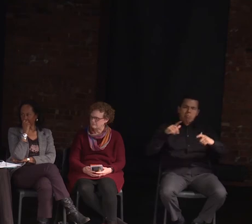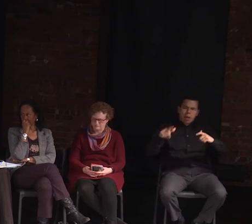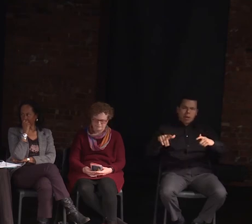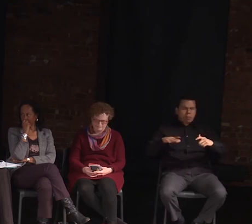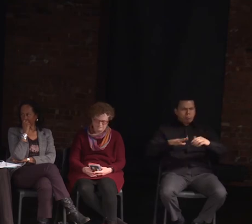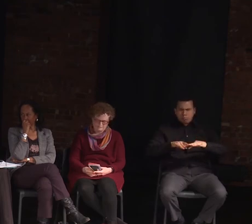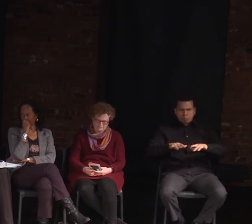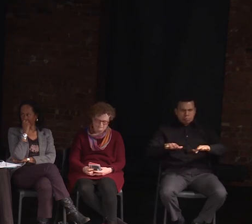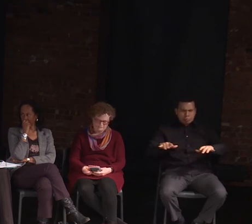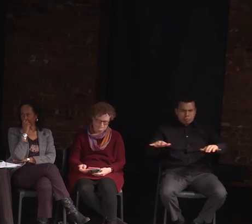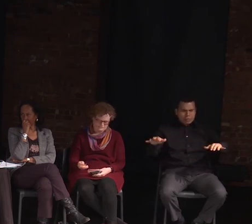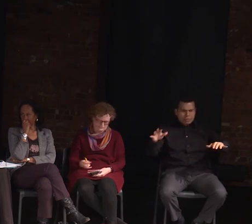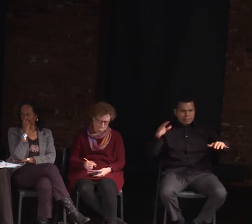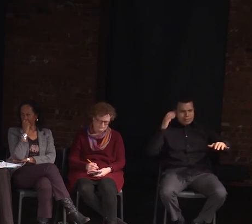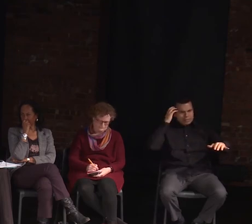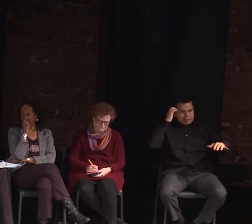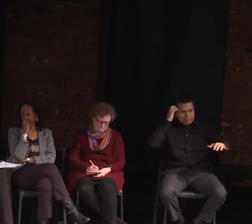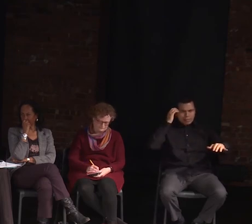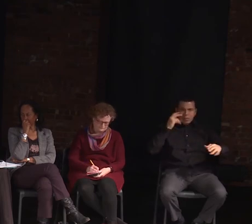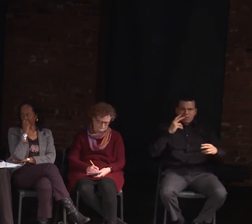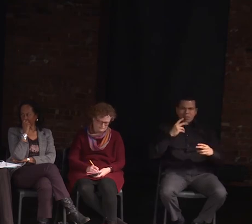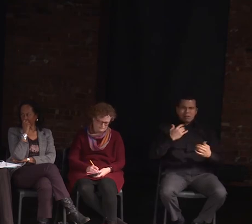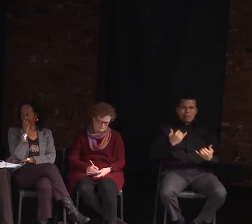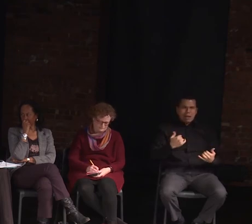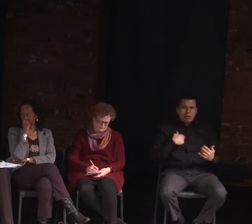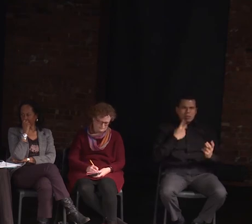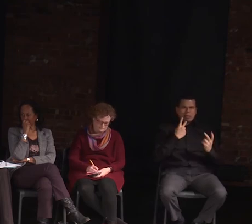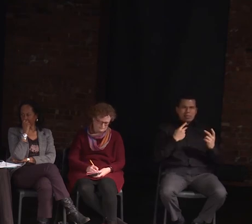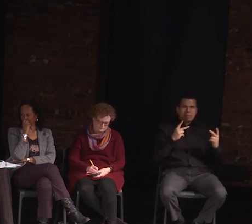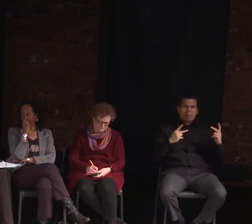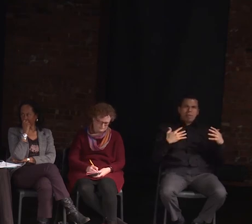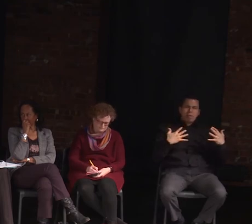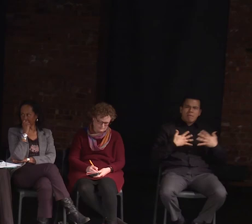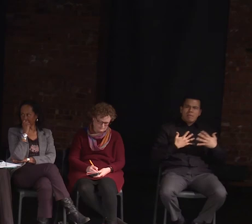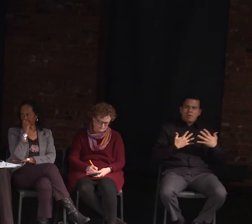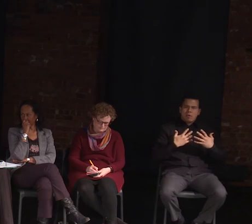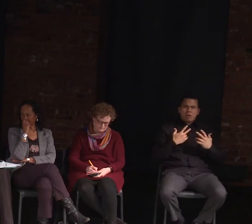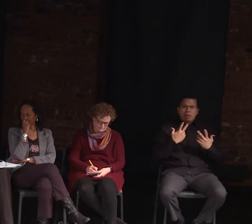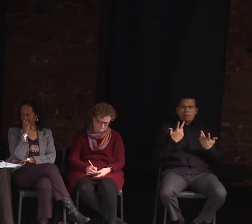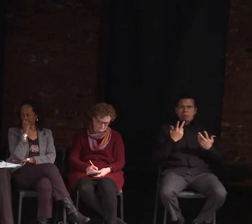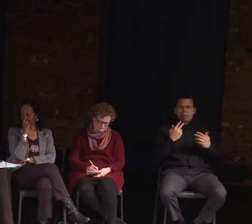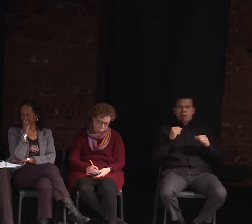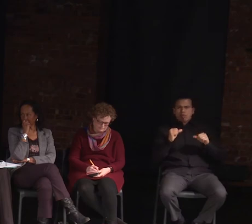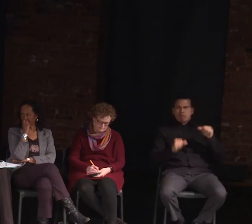We see so much fear and uncertainty amongst our clients and everyone that we work with